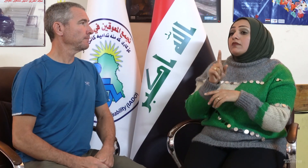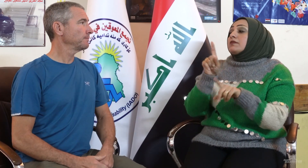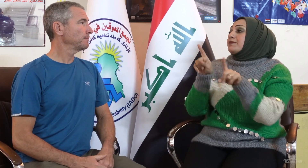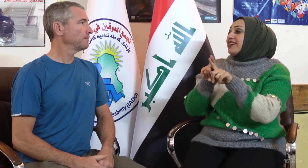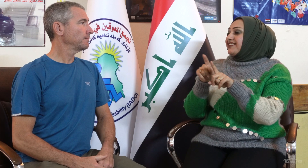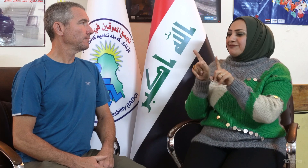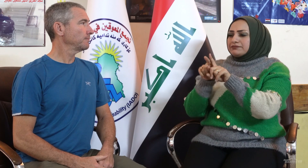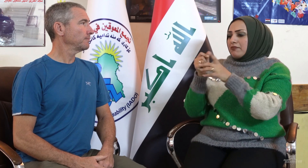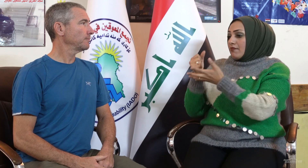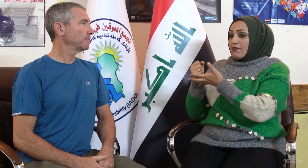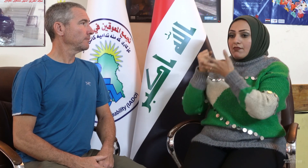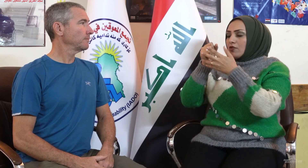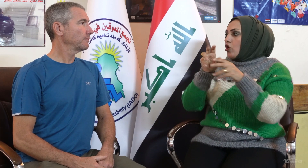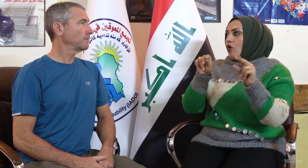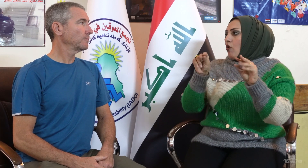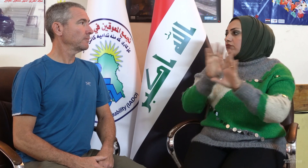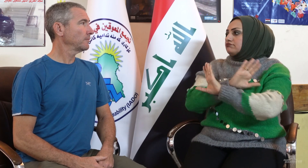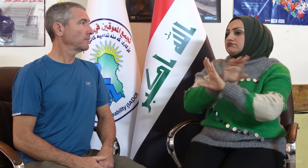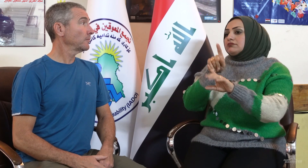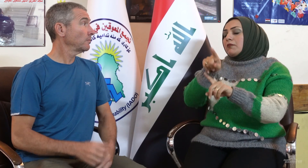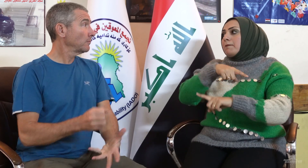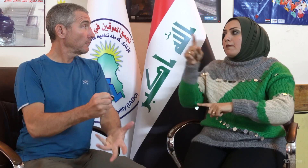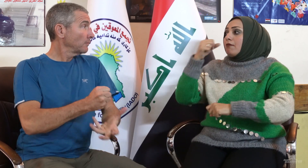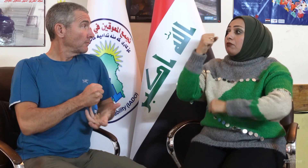And we aren’t getting any supplemental support either.